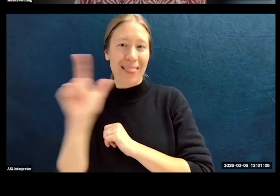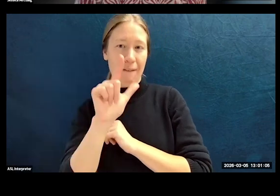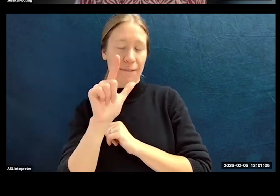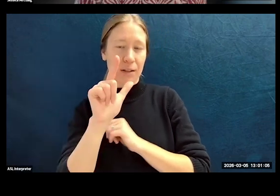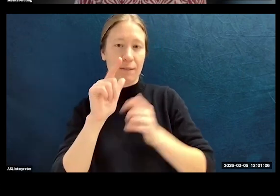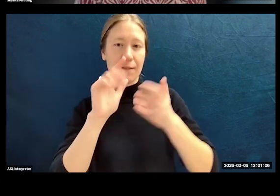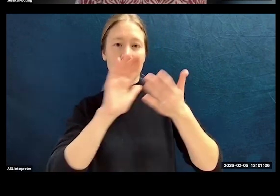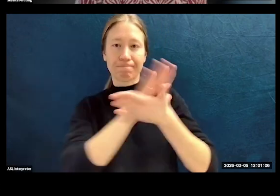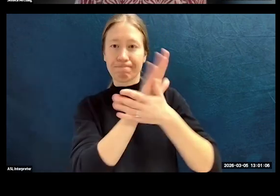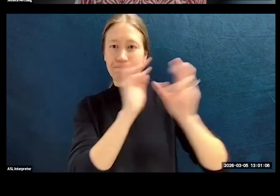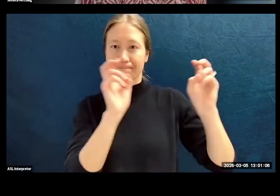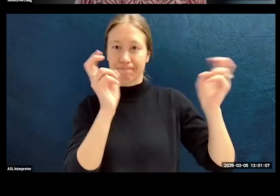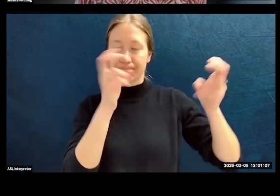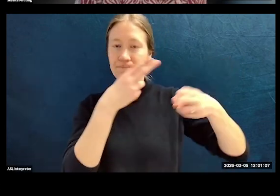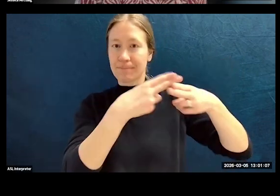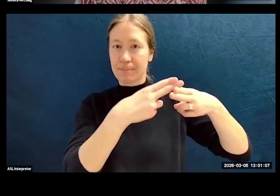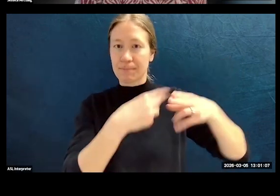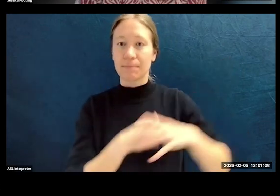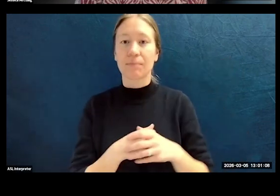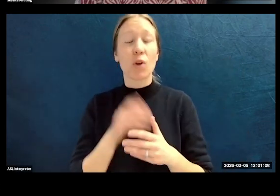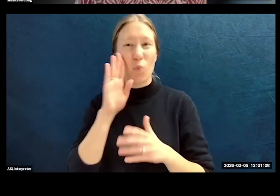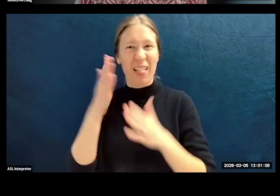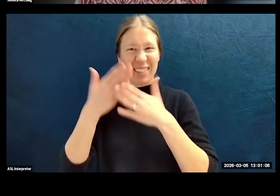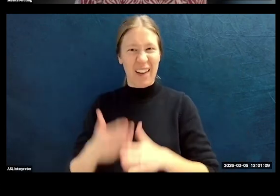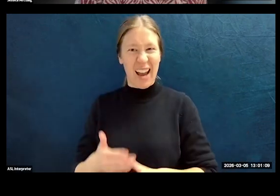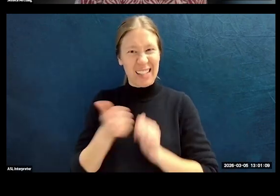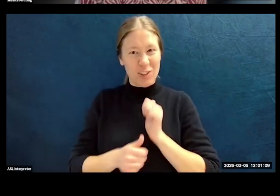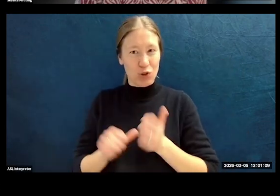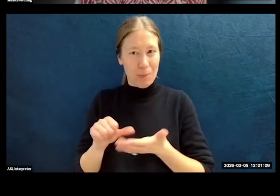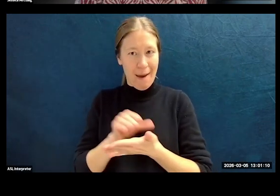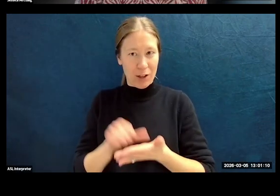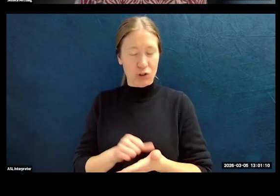It will be divided by page. I'm working on page one, so I'm going to expand the page one content.